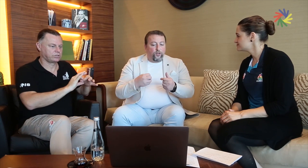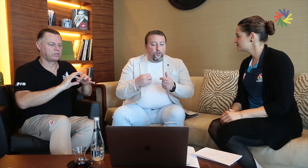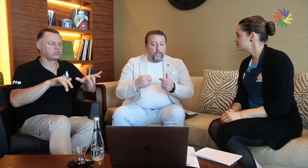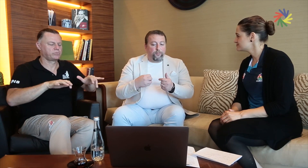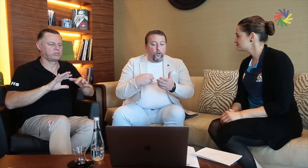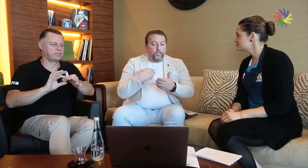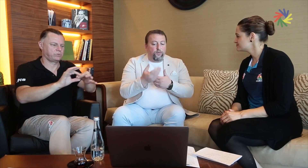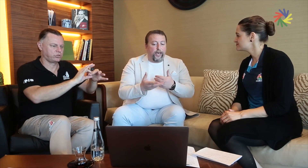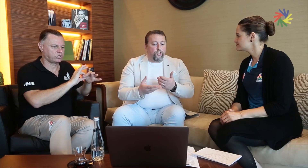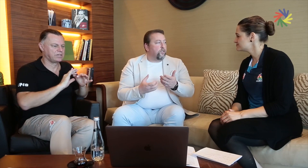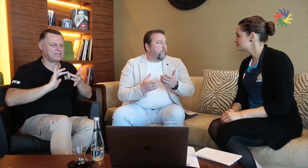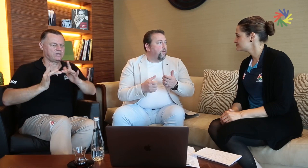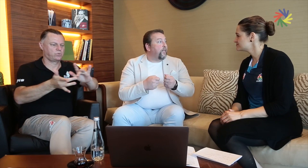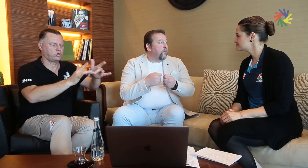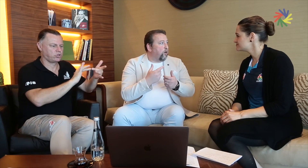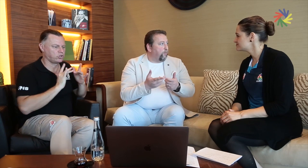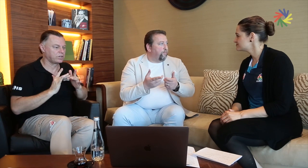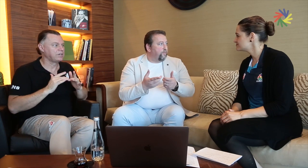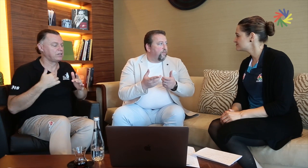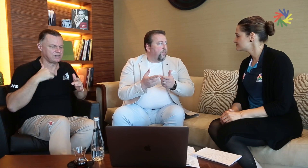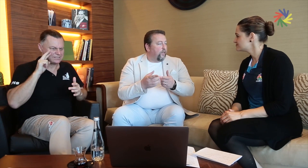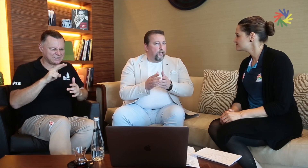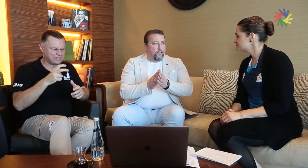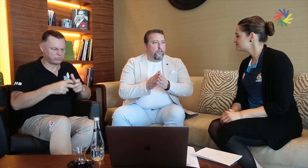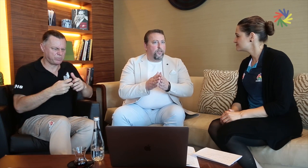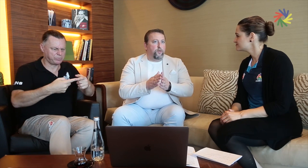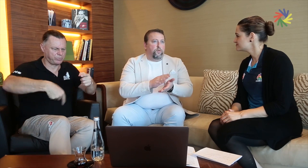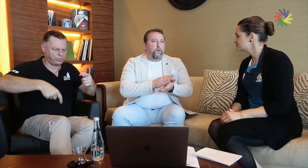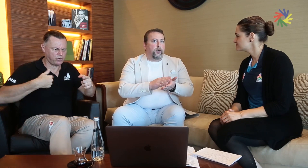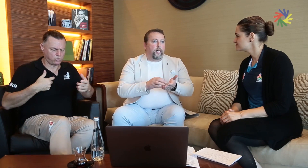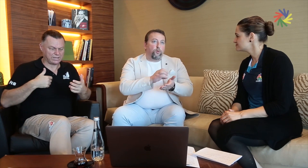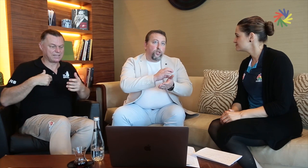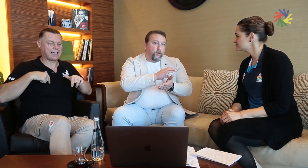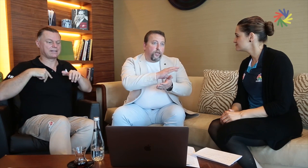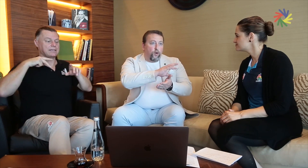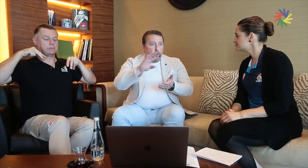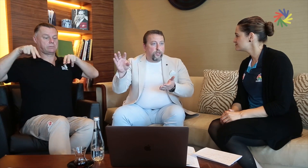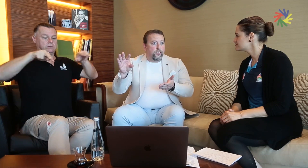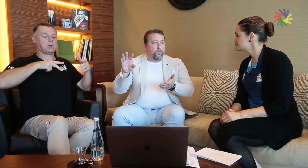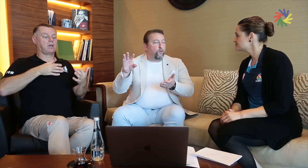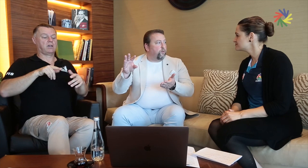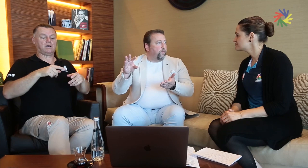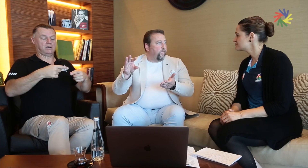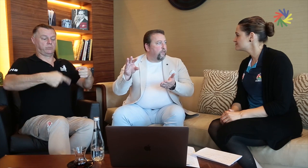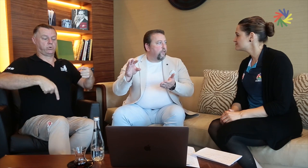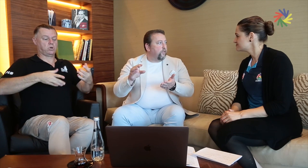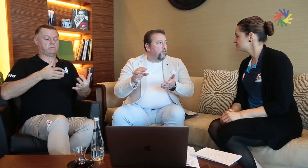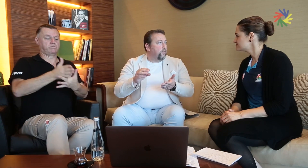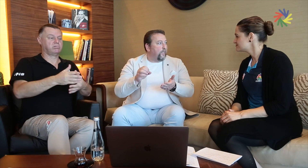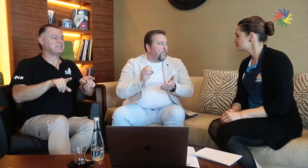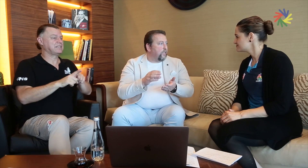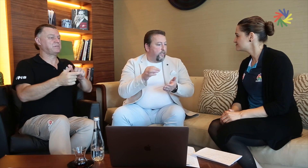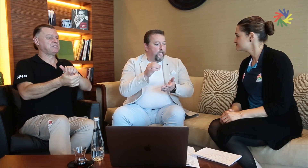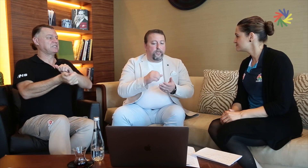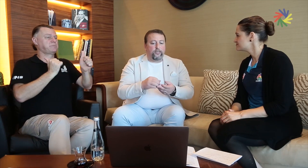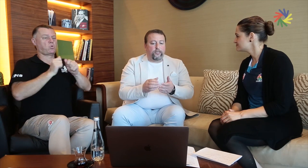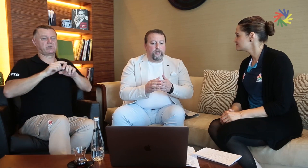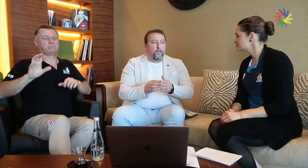3. Sign language translators were utilized to announce